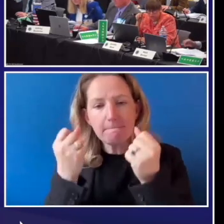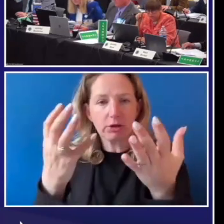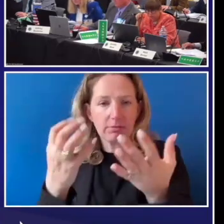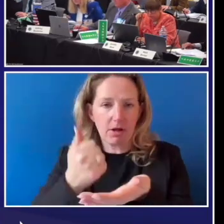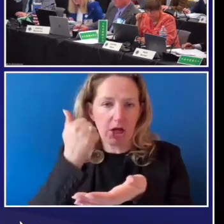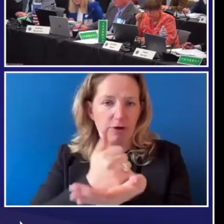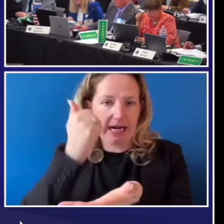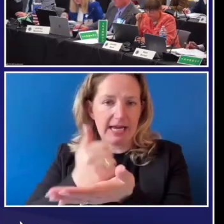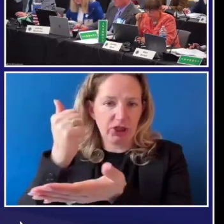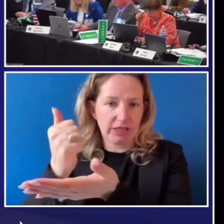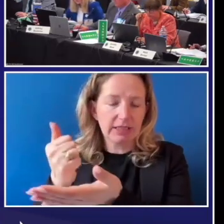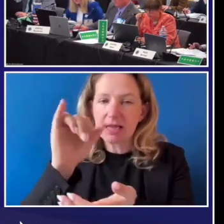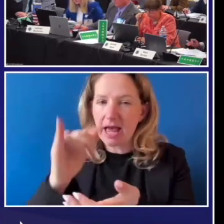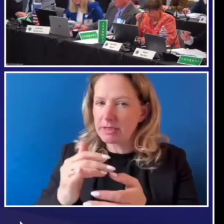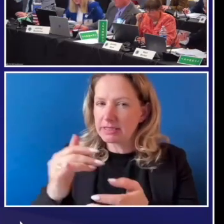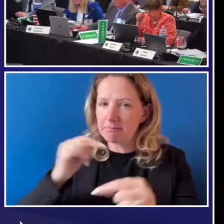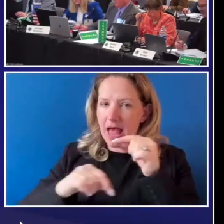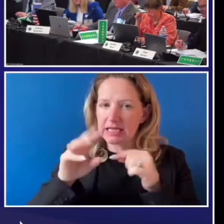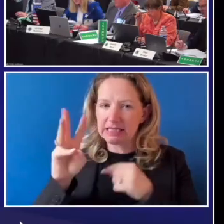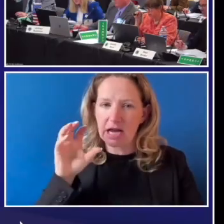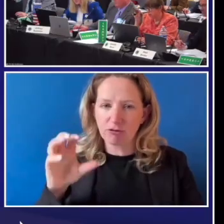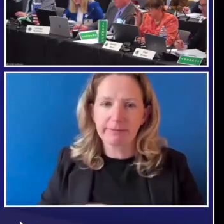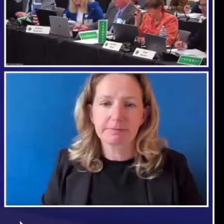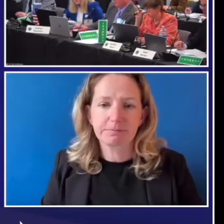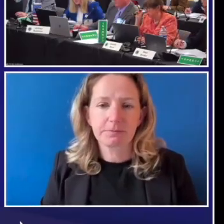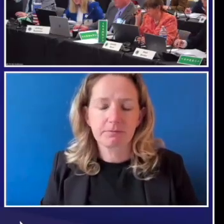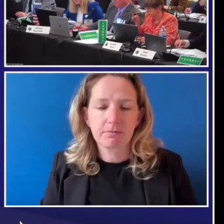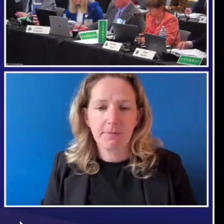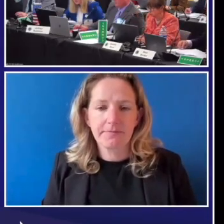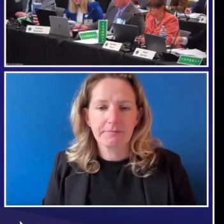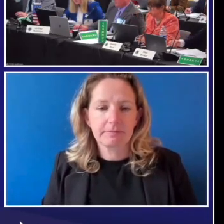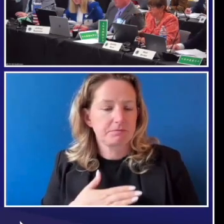Okay, we can go back. So it's, and it's really, mine's really straightforward, and I,